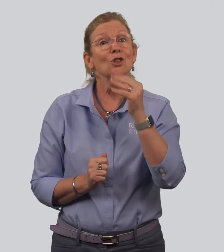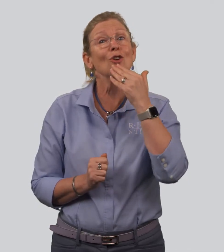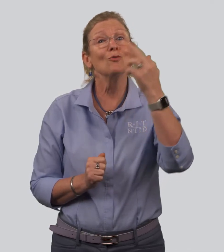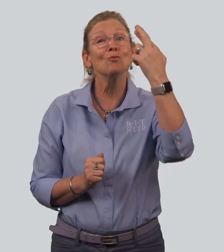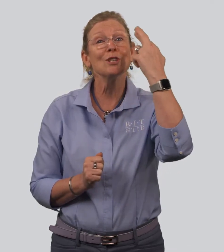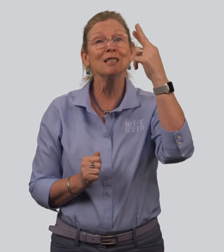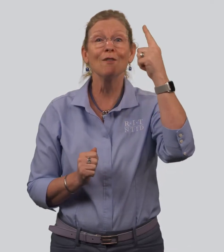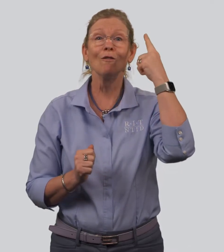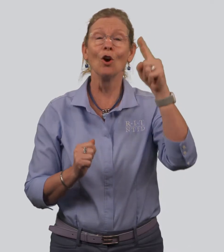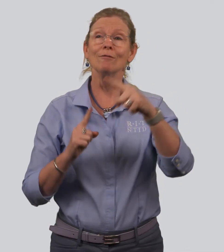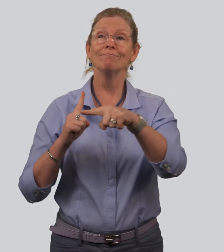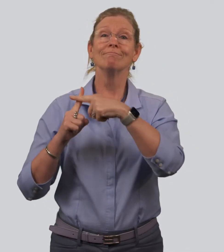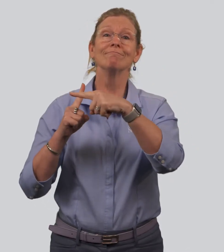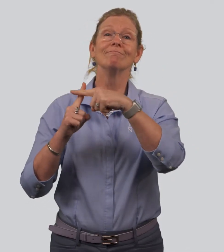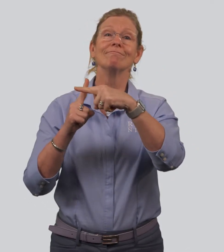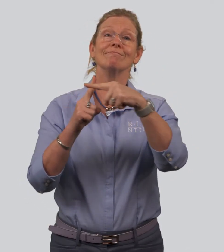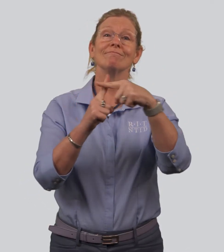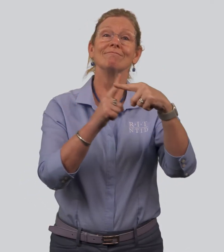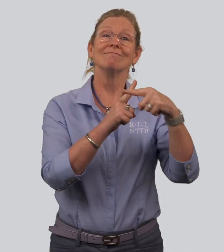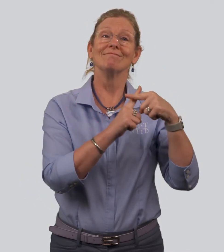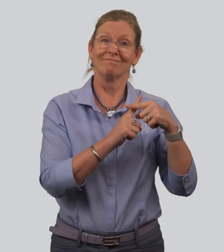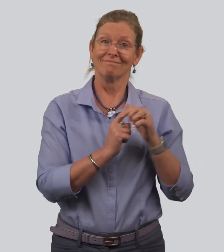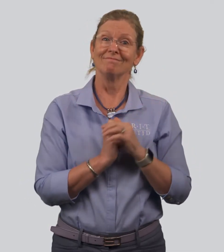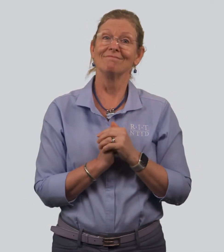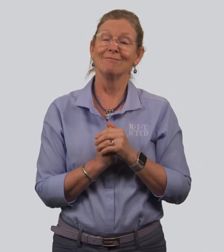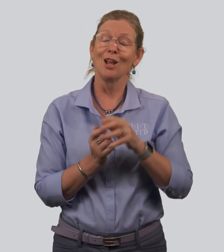There is good reason for optimism.